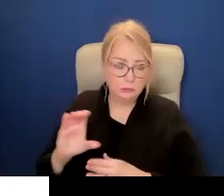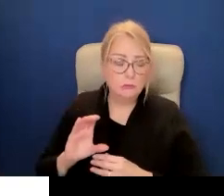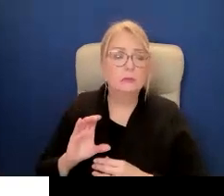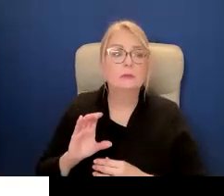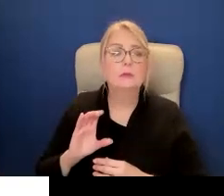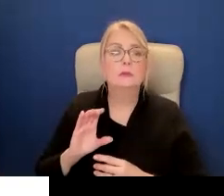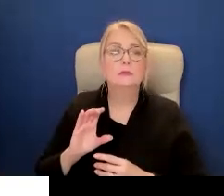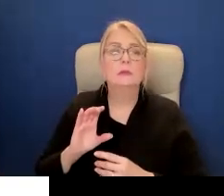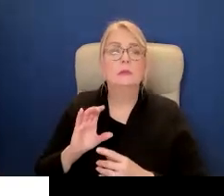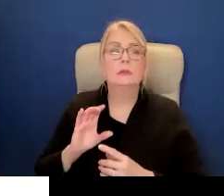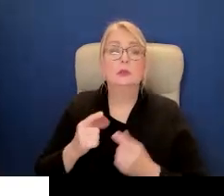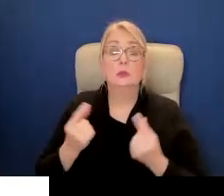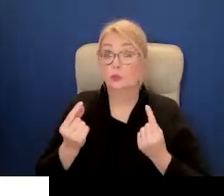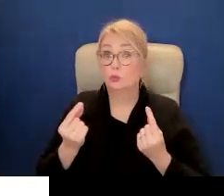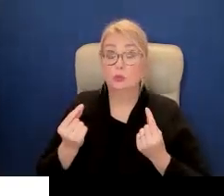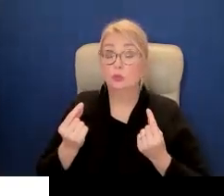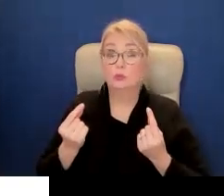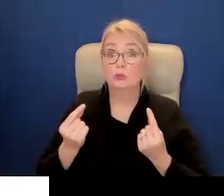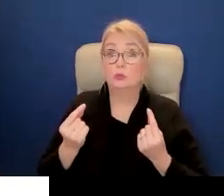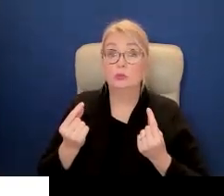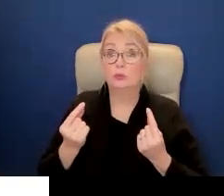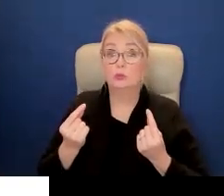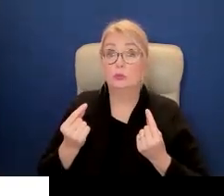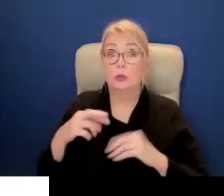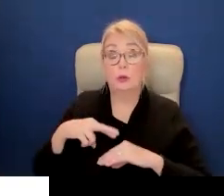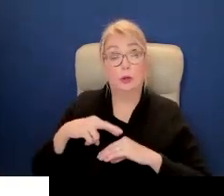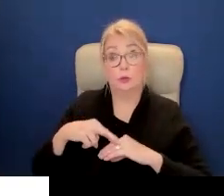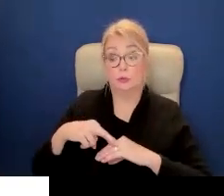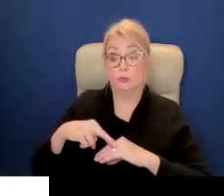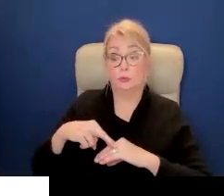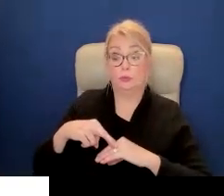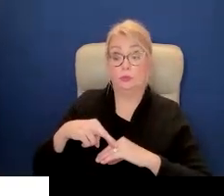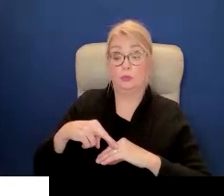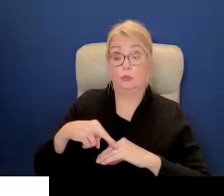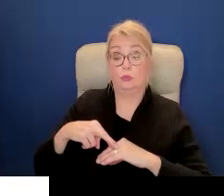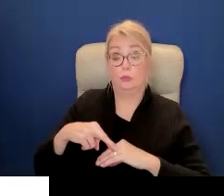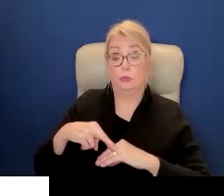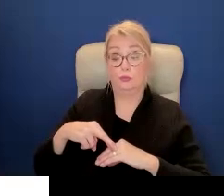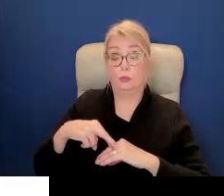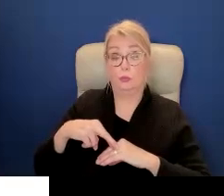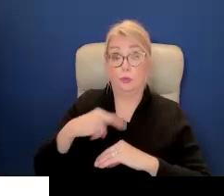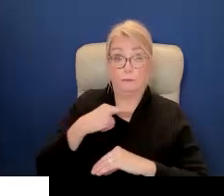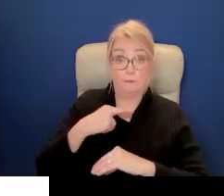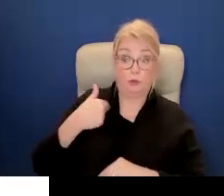to refer us to them or refer them to us so that we can provide,